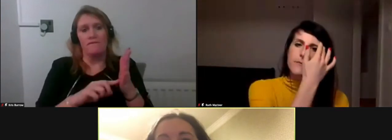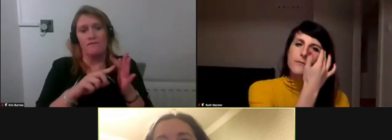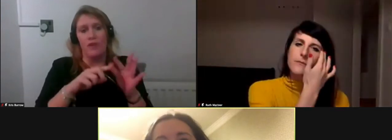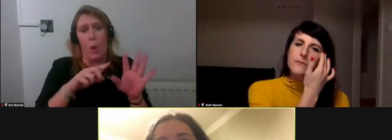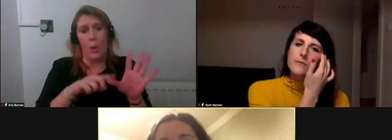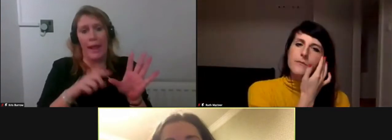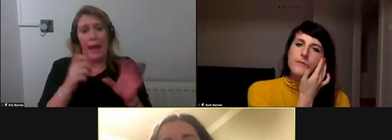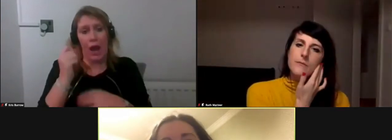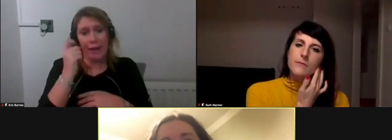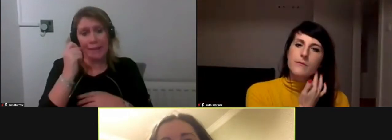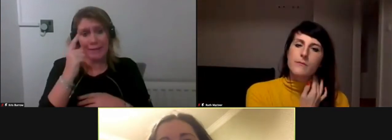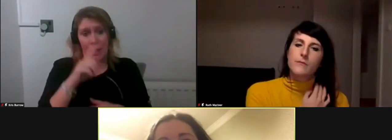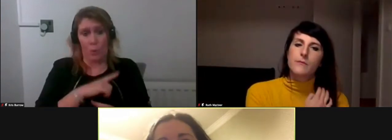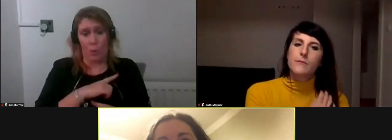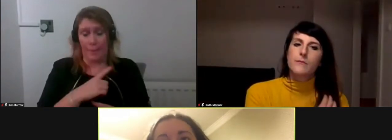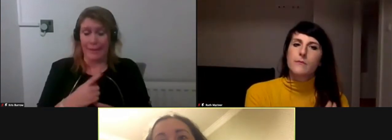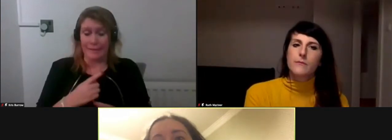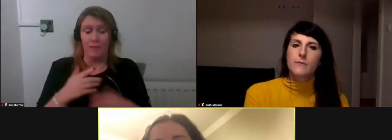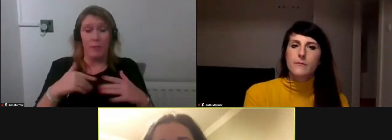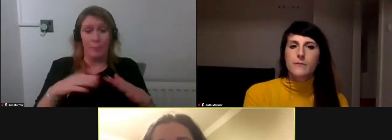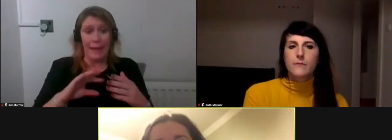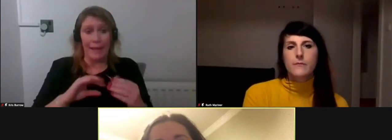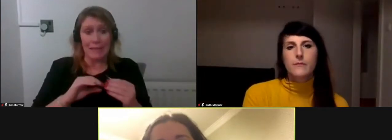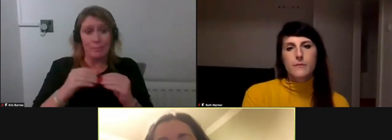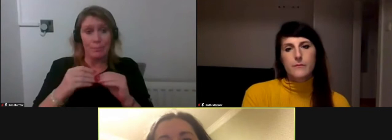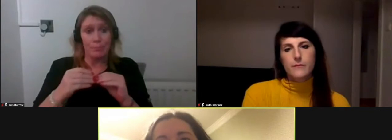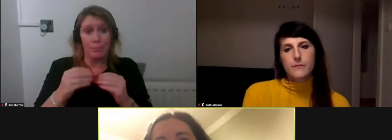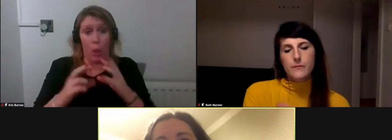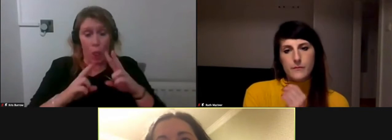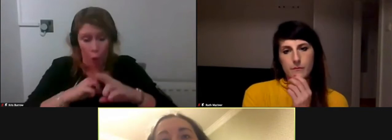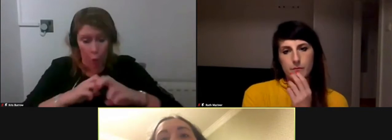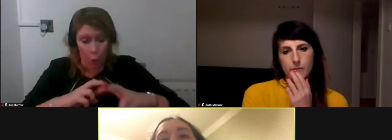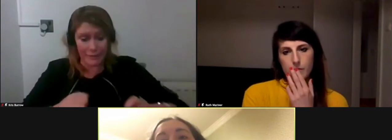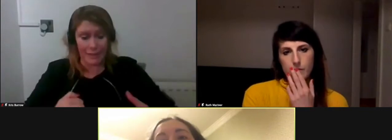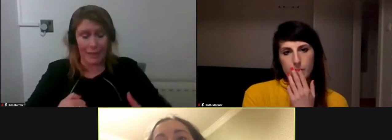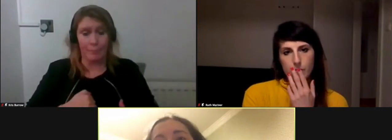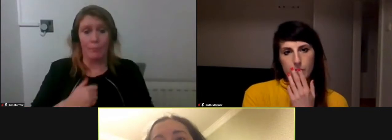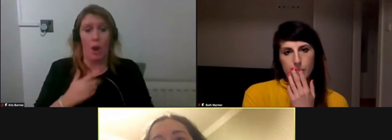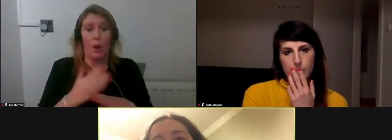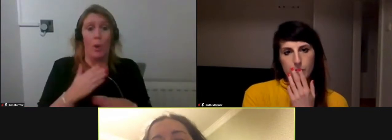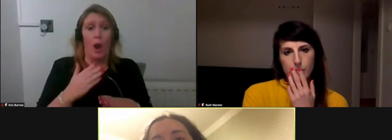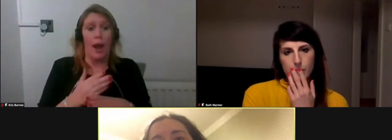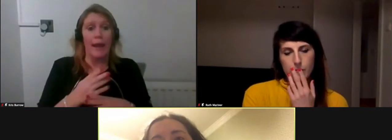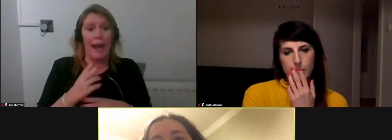with me because I've explored Foley in my own work as well, as a visually impaired